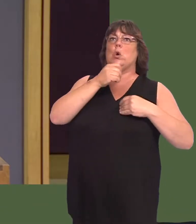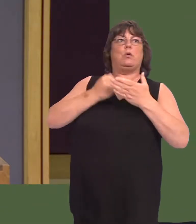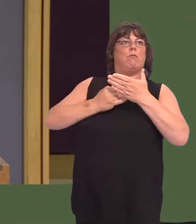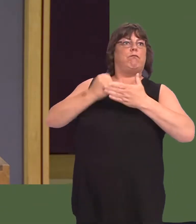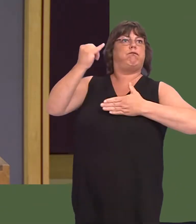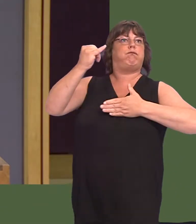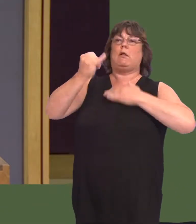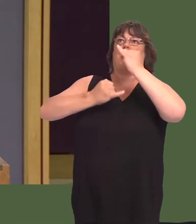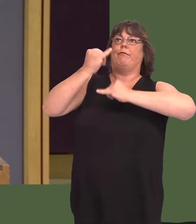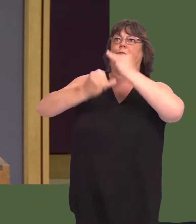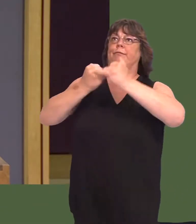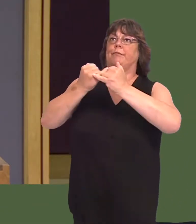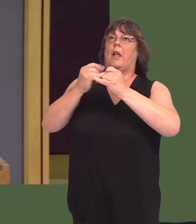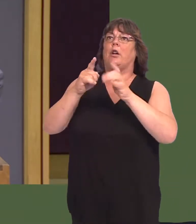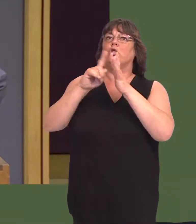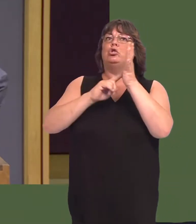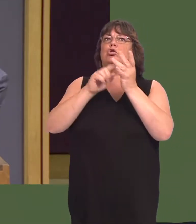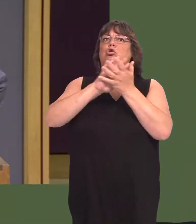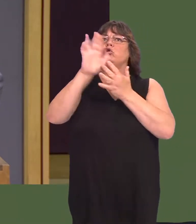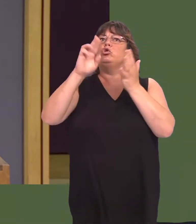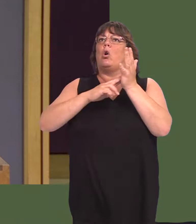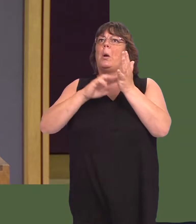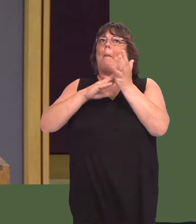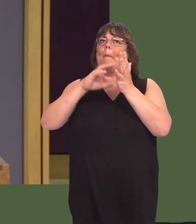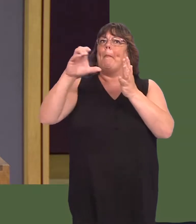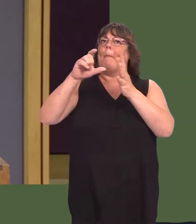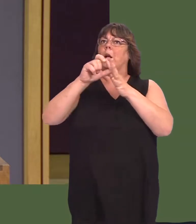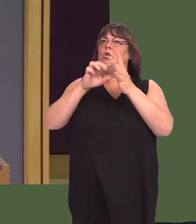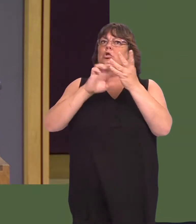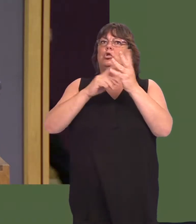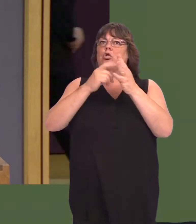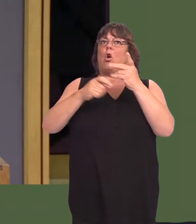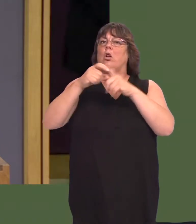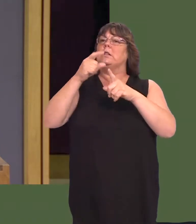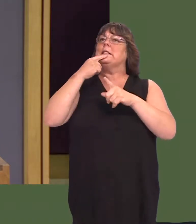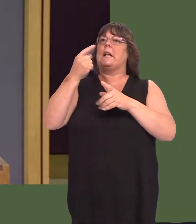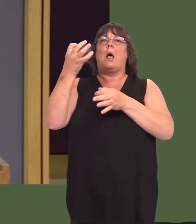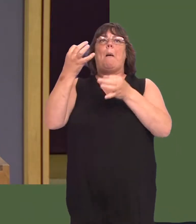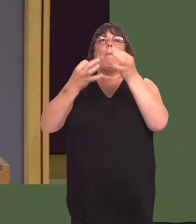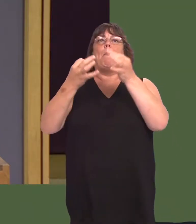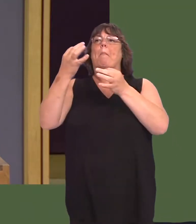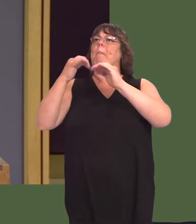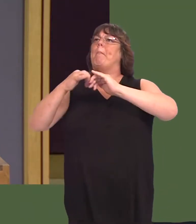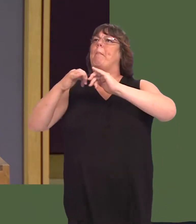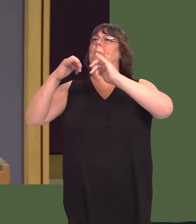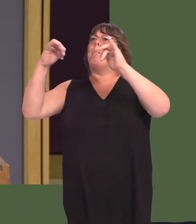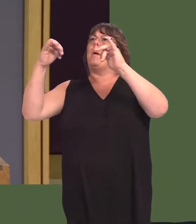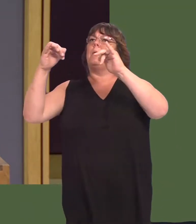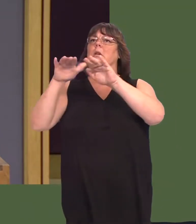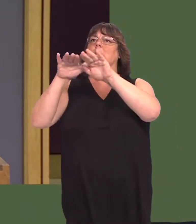John McDonnell many times has said that parliamentary democracy is only one option, and that the